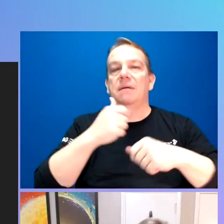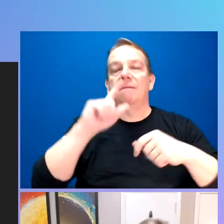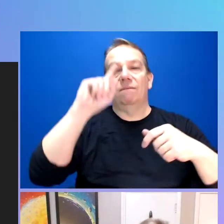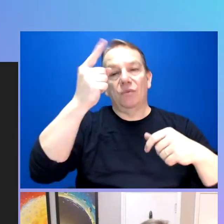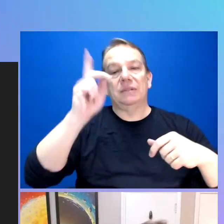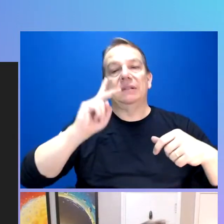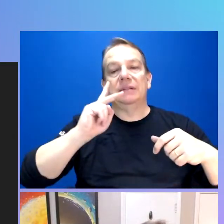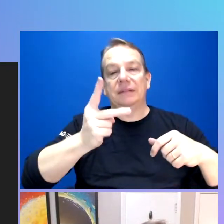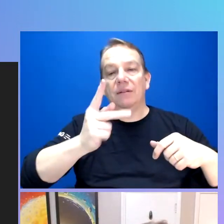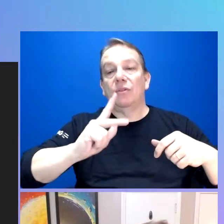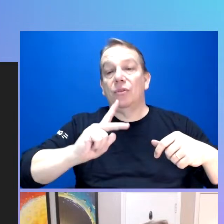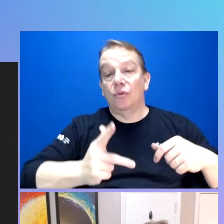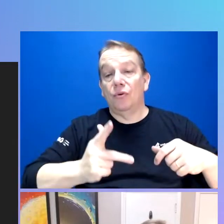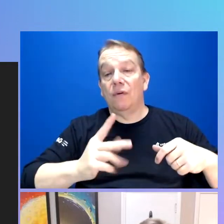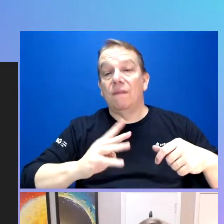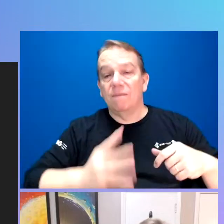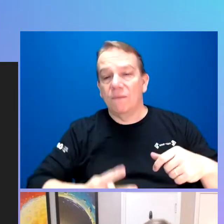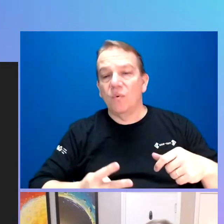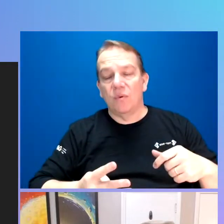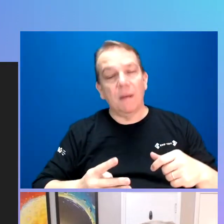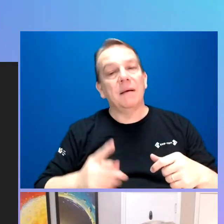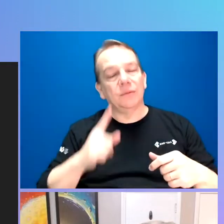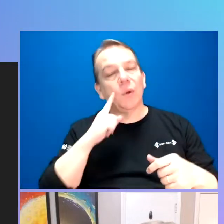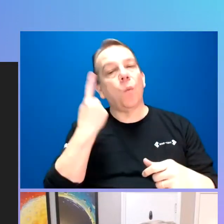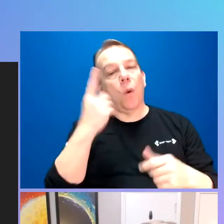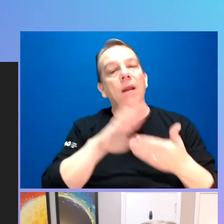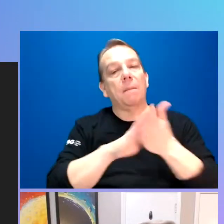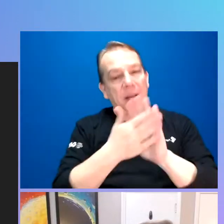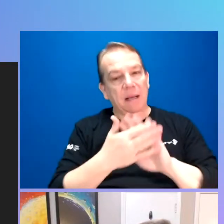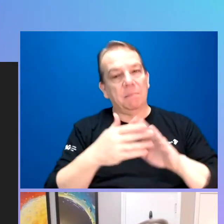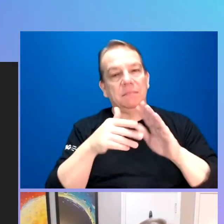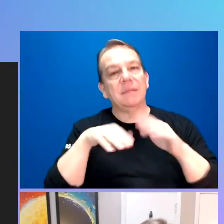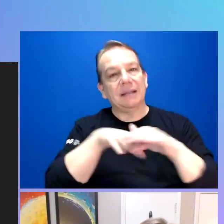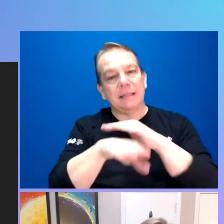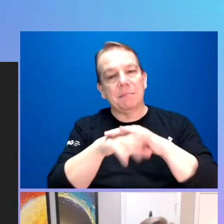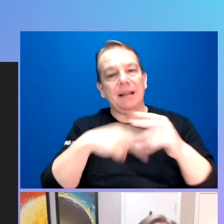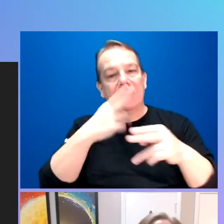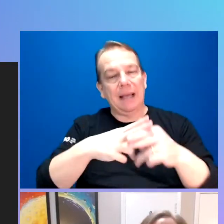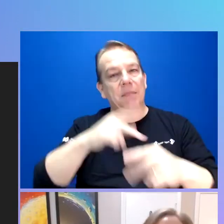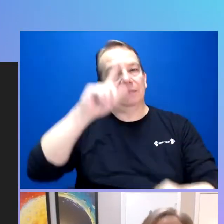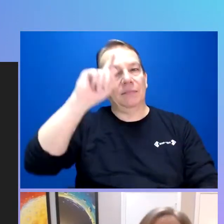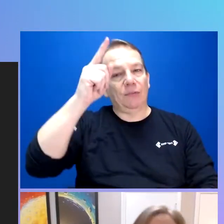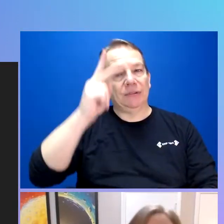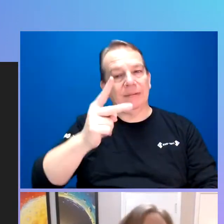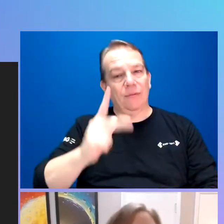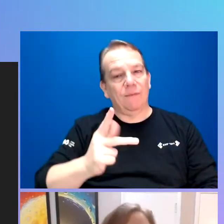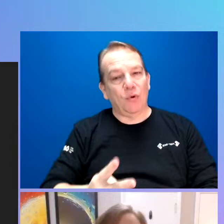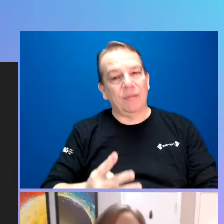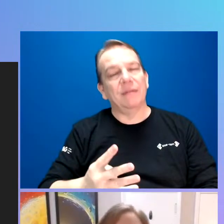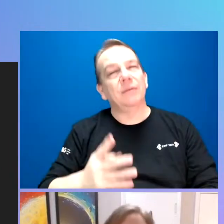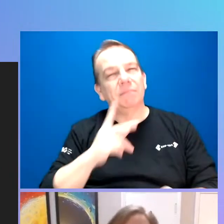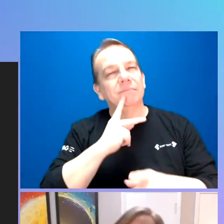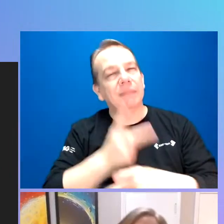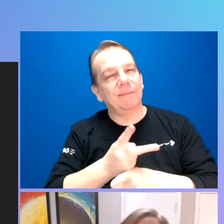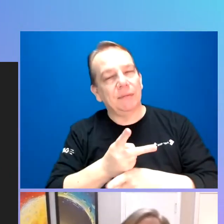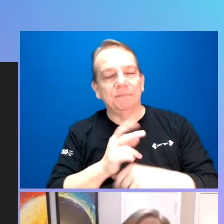multiple methods, so that only one of them becomes the accessible name. So let's look